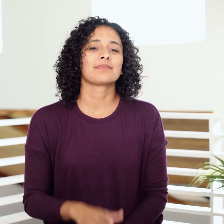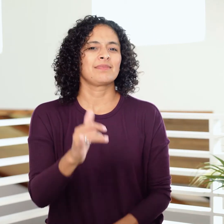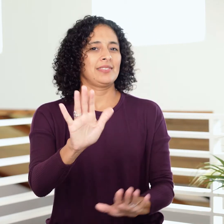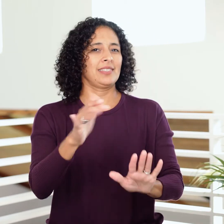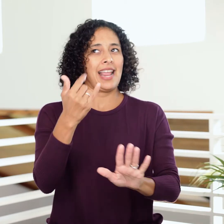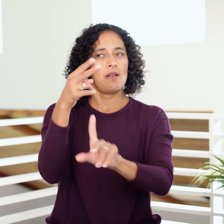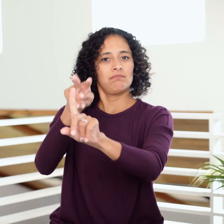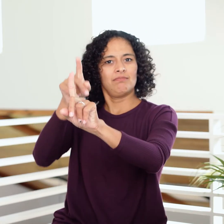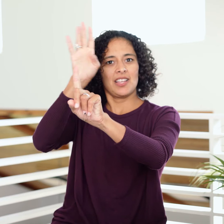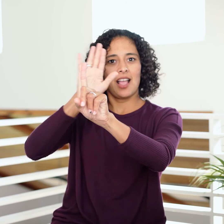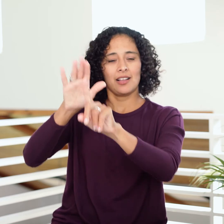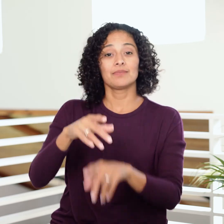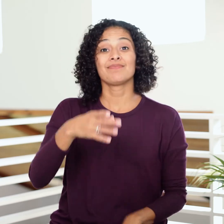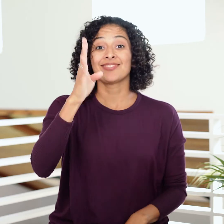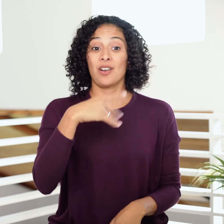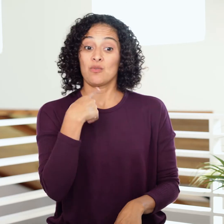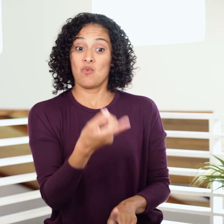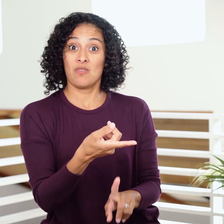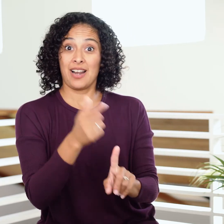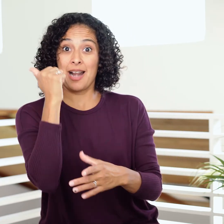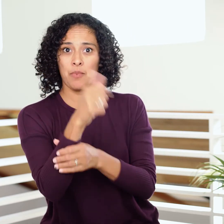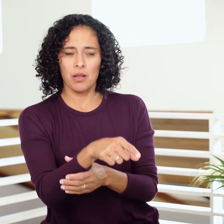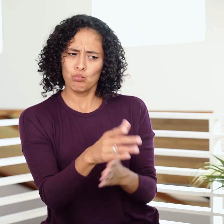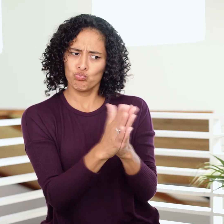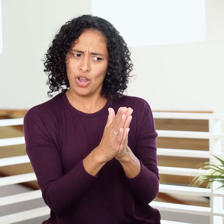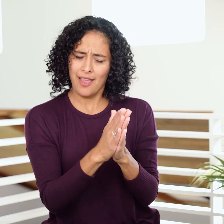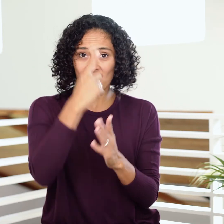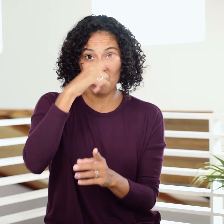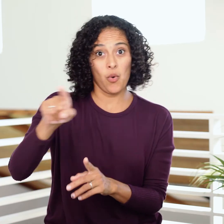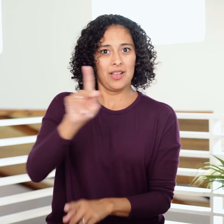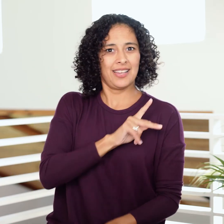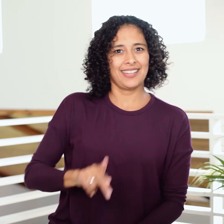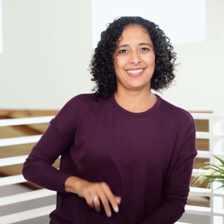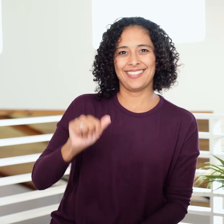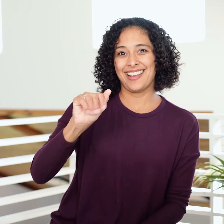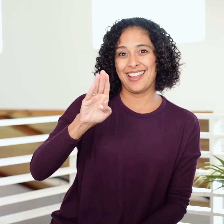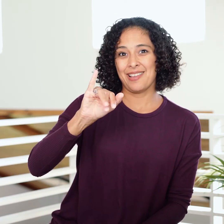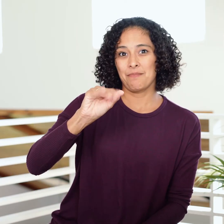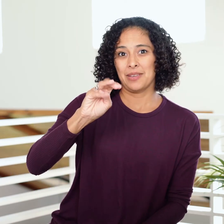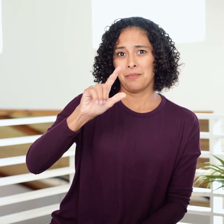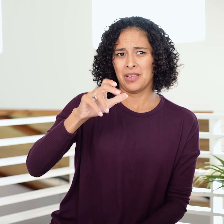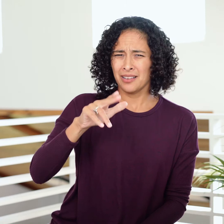The God Shot: When God tells Abraham to pray for King Abimelech,